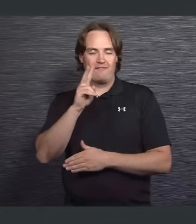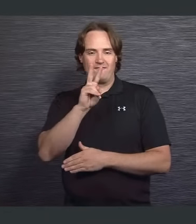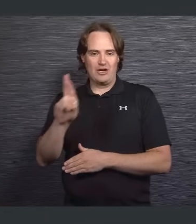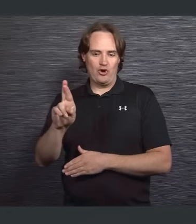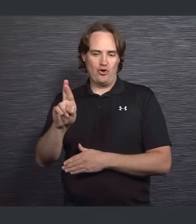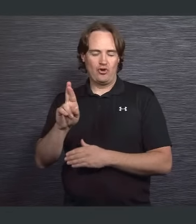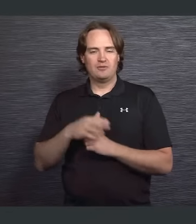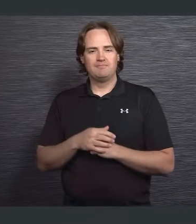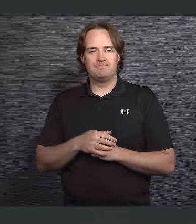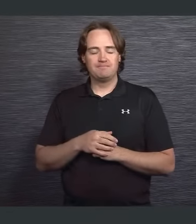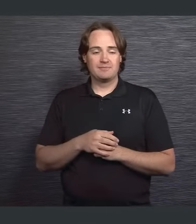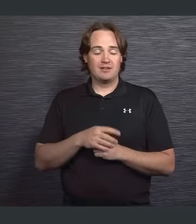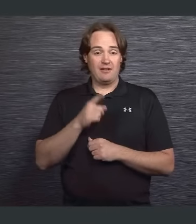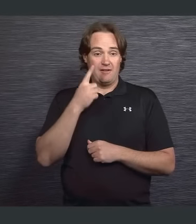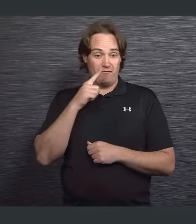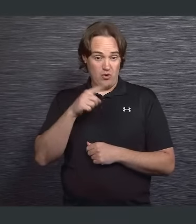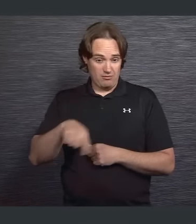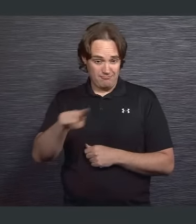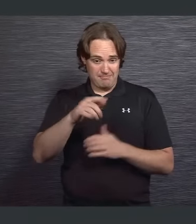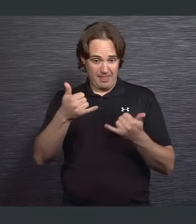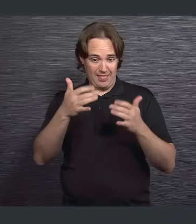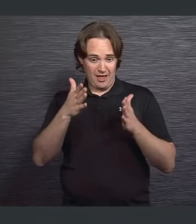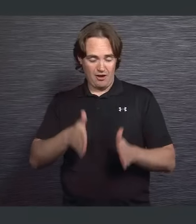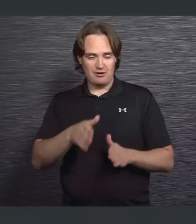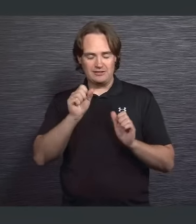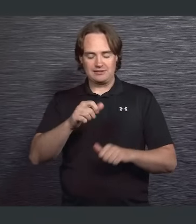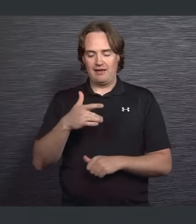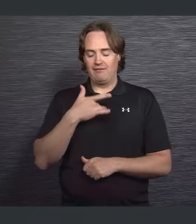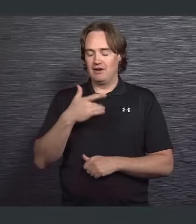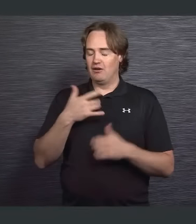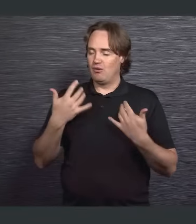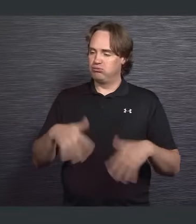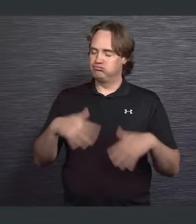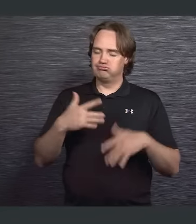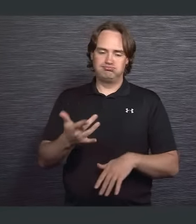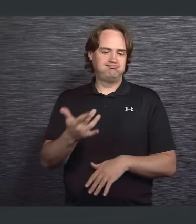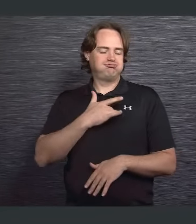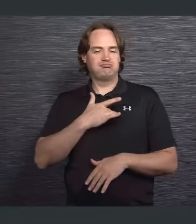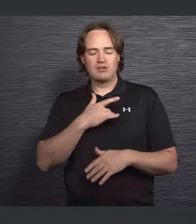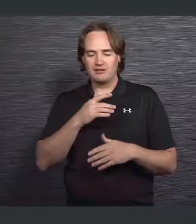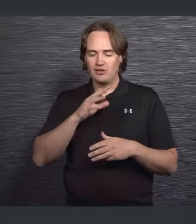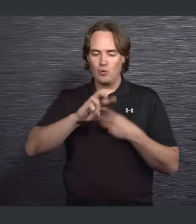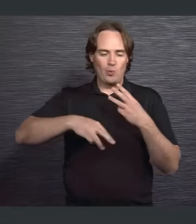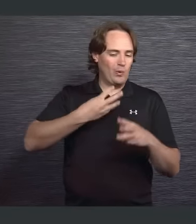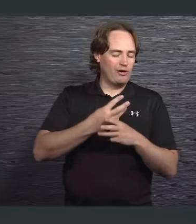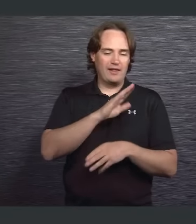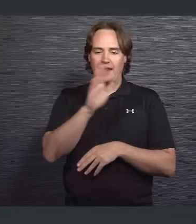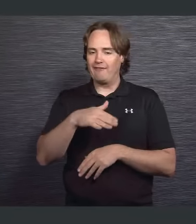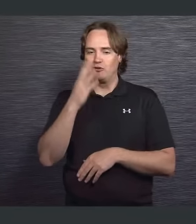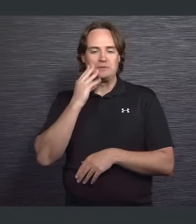enable players to feel a greater sense of presence and escape into worlds like never before.